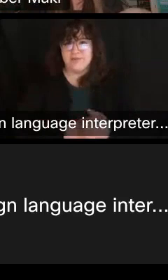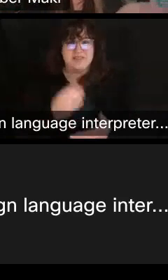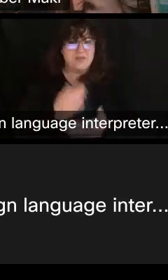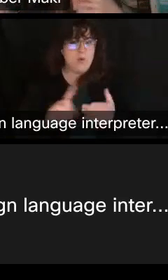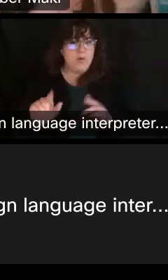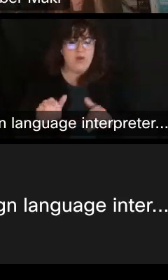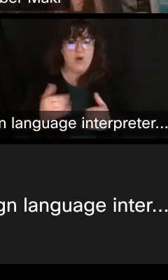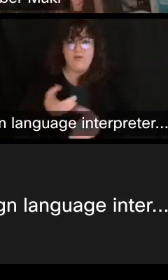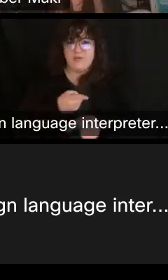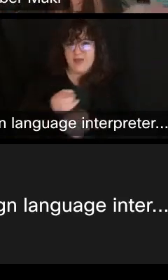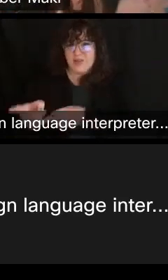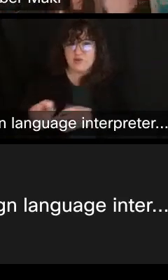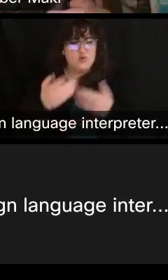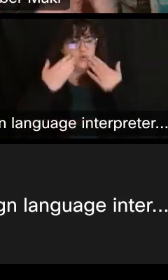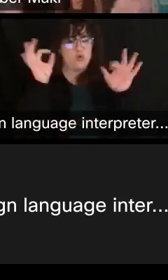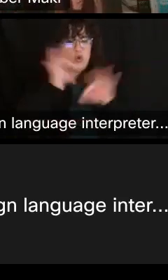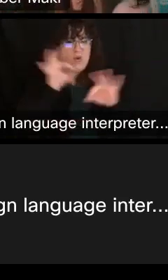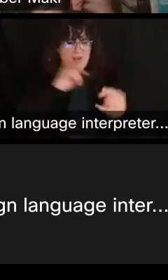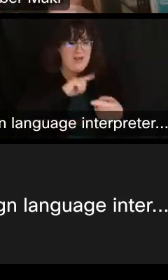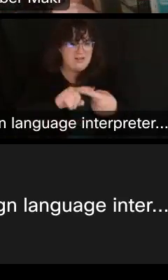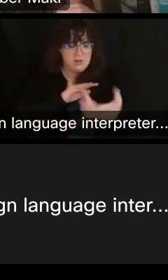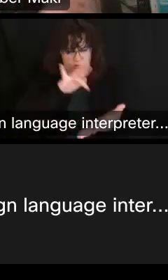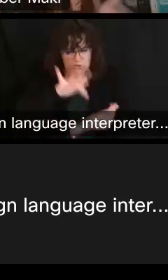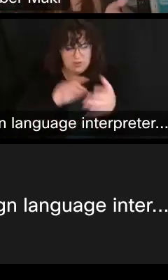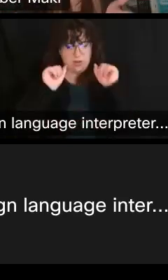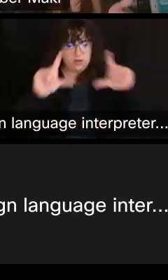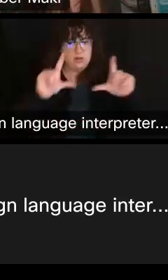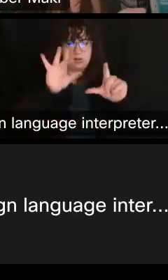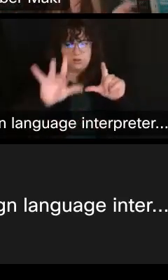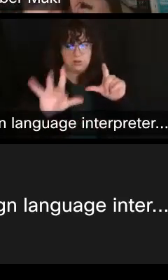know unless you open that. So, I've created lists where I've gone in and I've done that